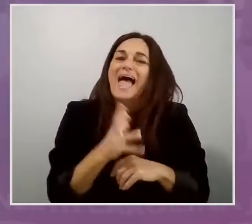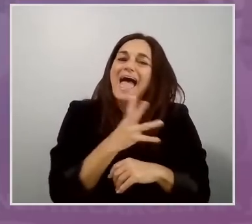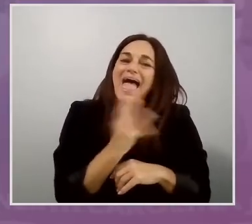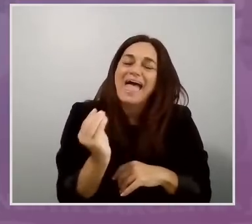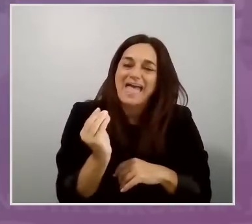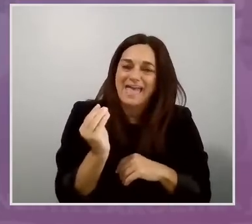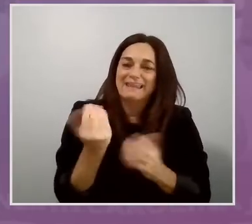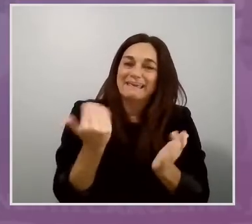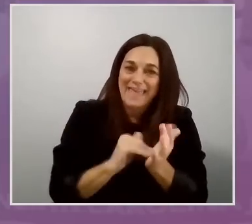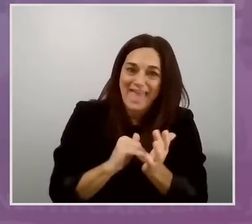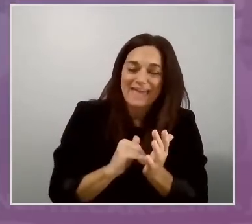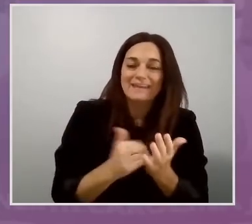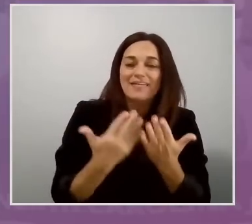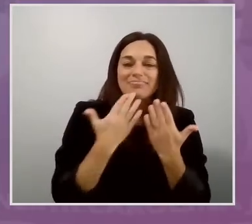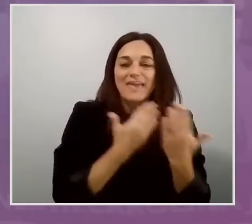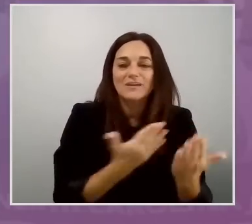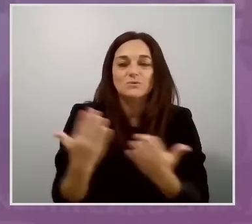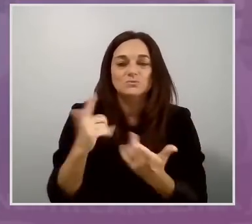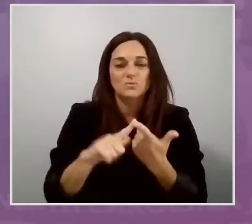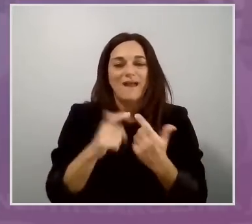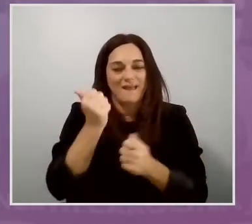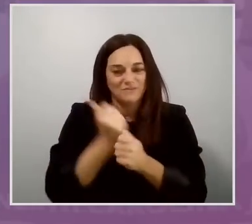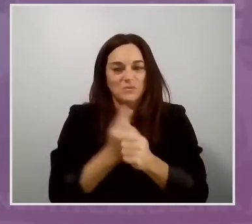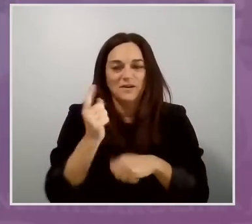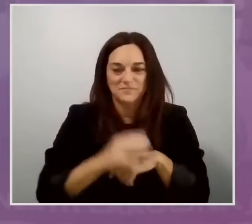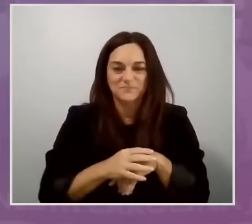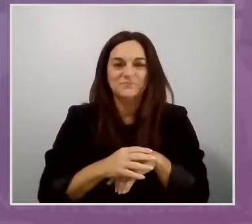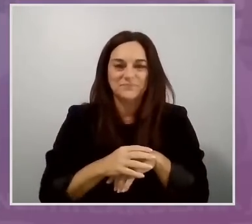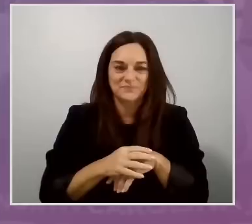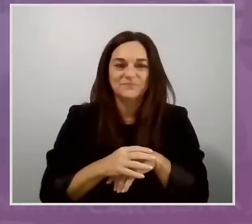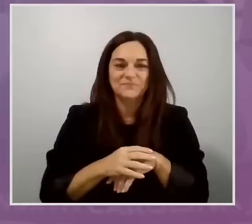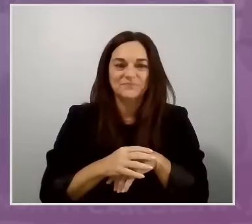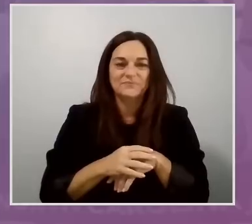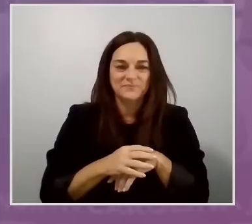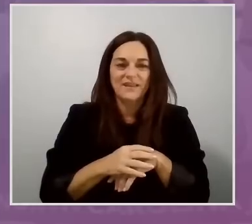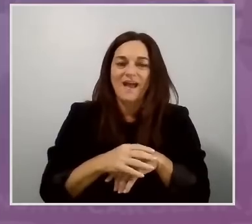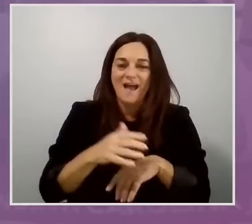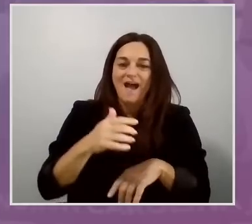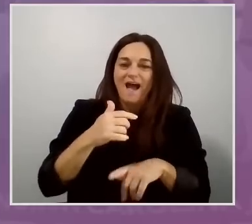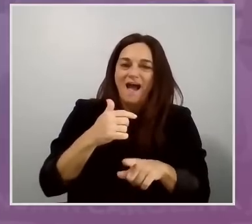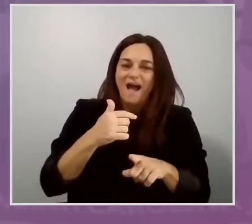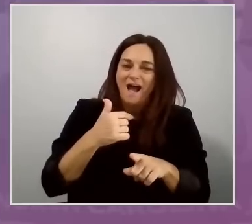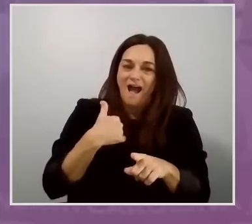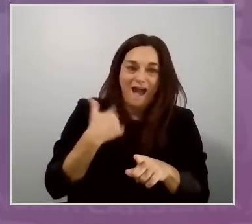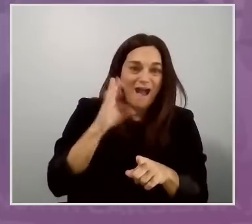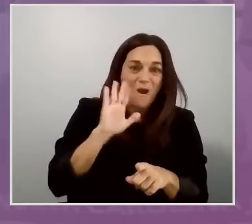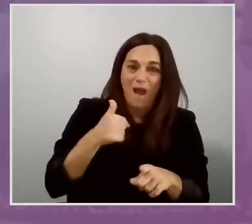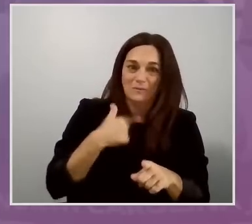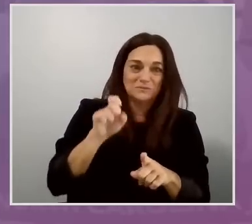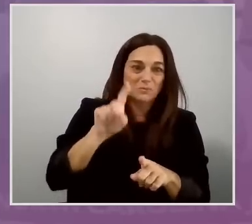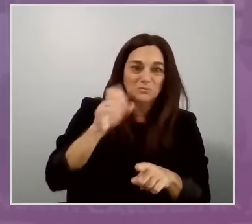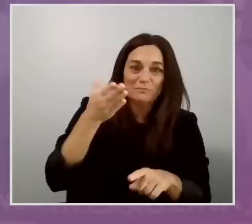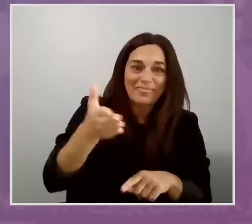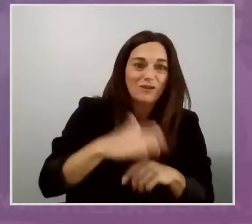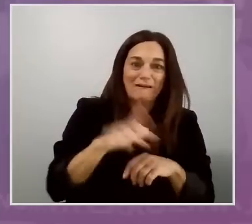SONG ABOUT THIS MOMENT. THANK YOU FOR THE GIFT OF YOUR VOICE. AND AGAIN, THANK YOU TO EVERYONE.